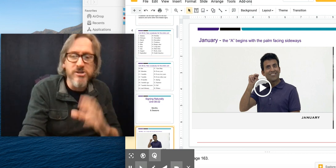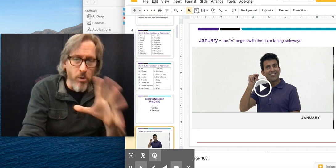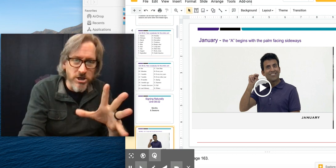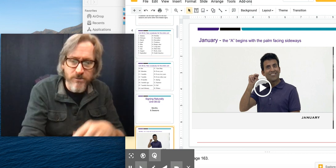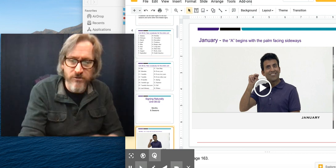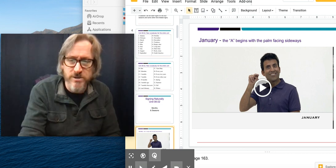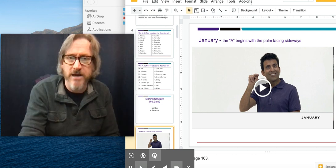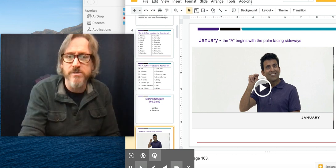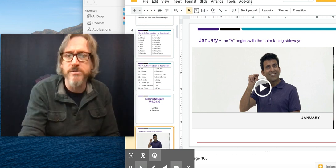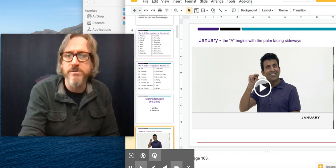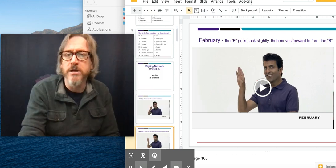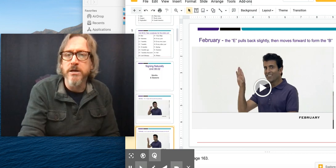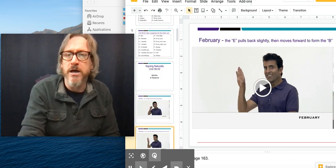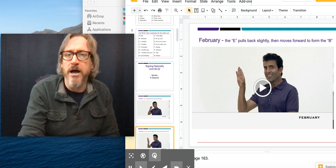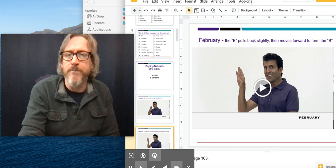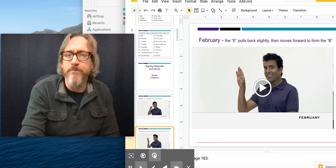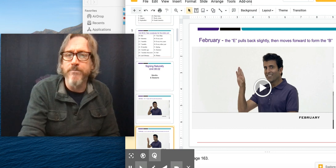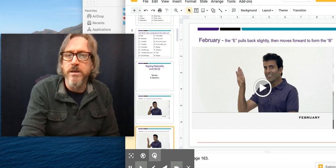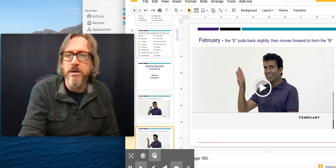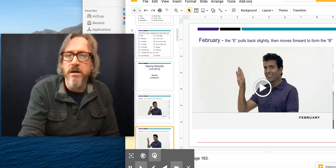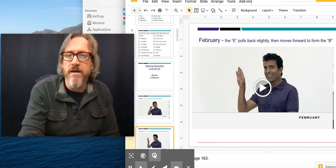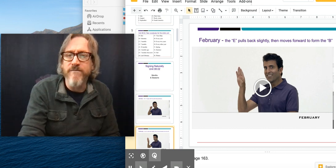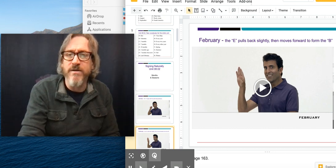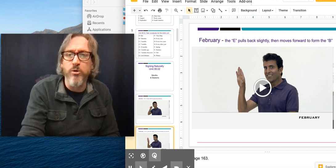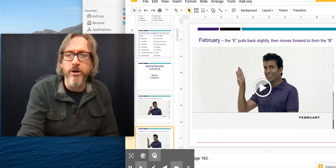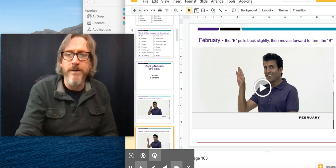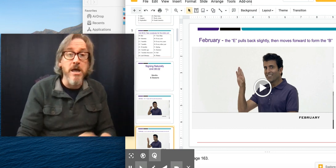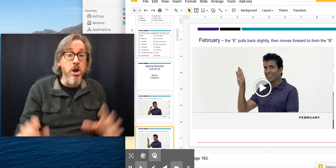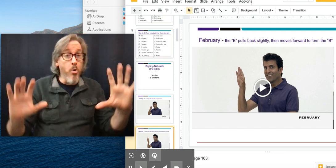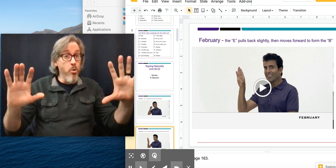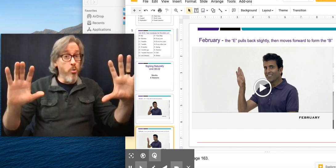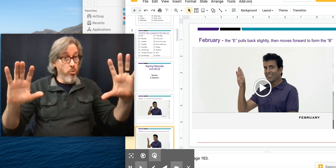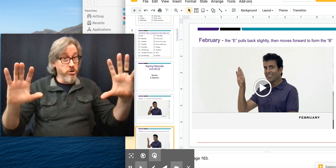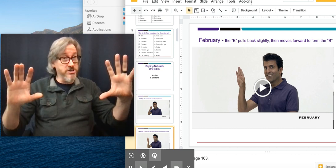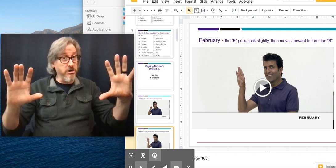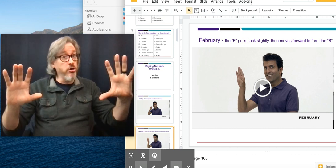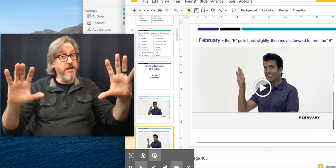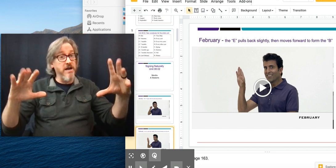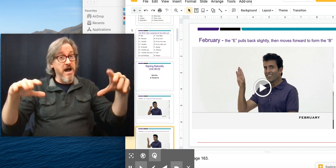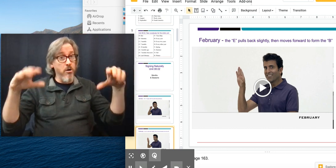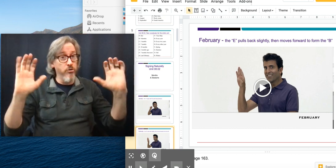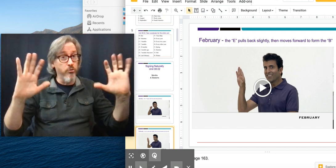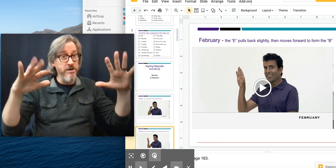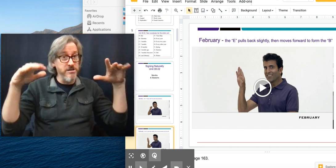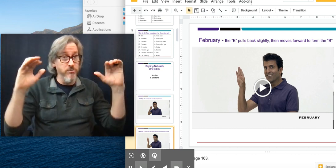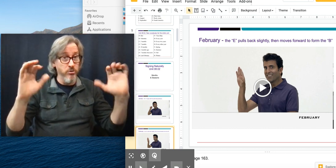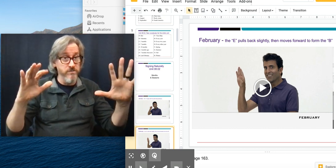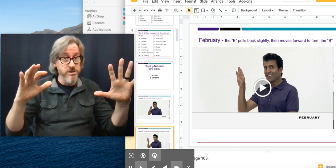so watch him a few times um February we're starting to look at how the wrist moves